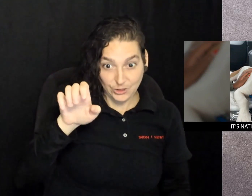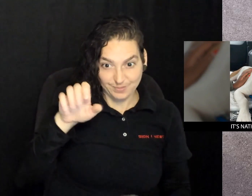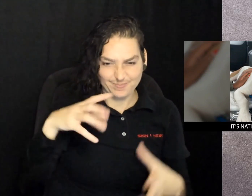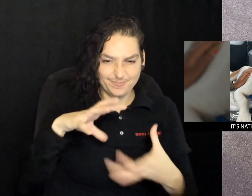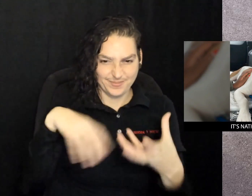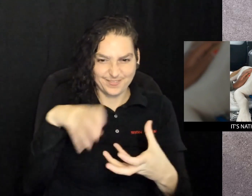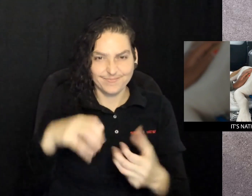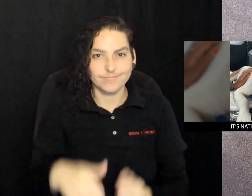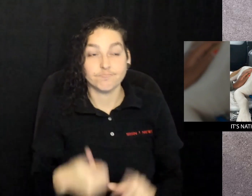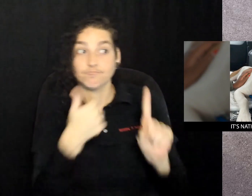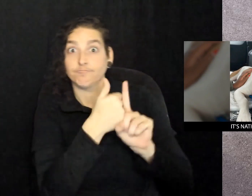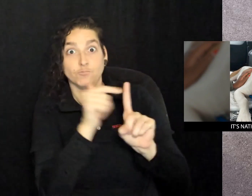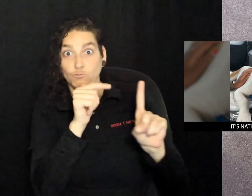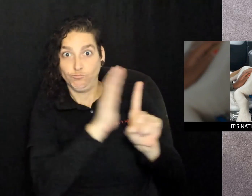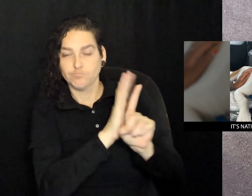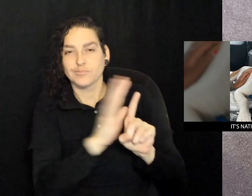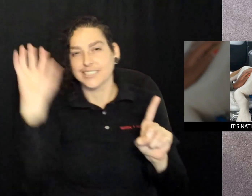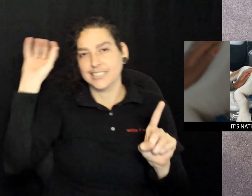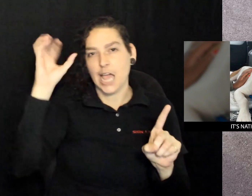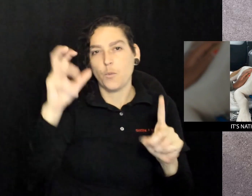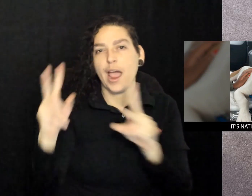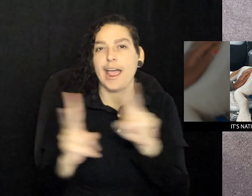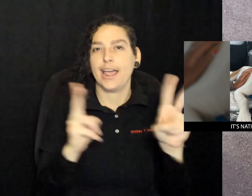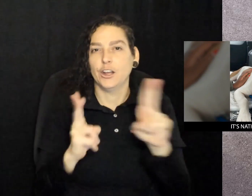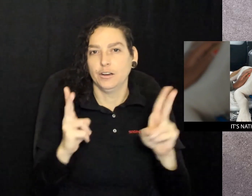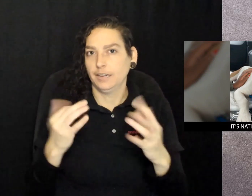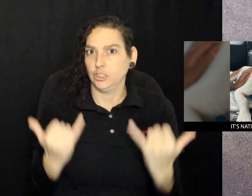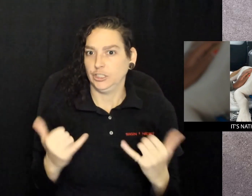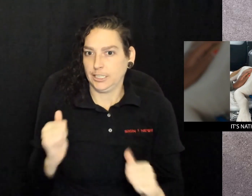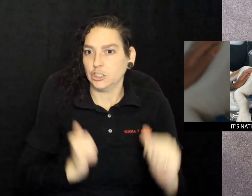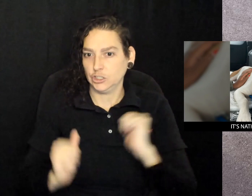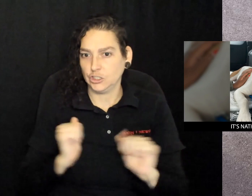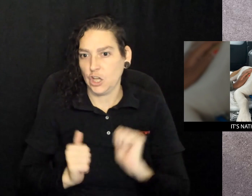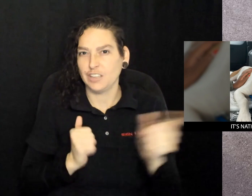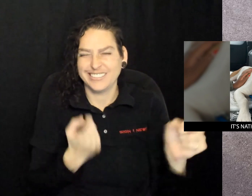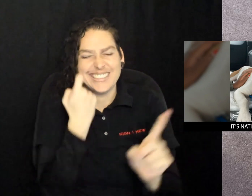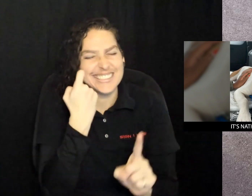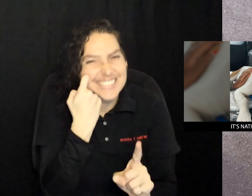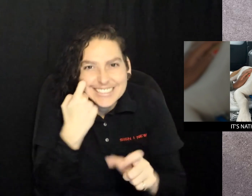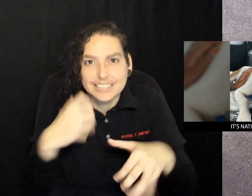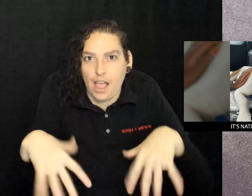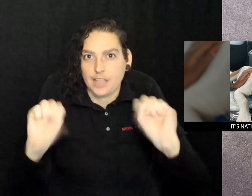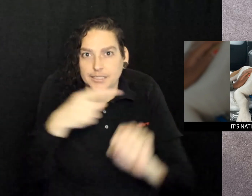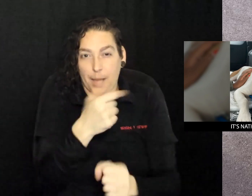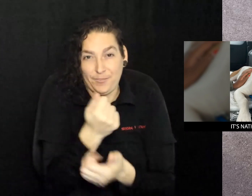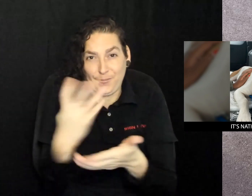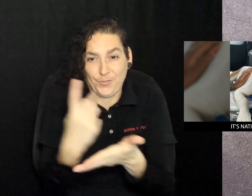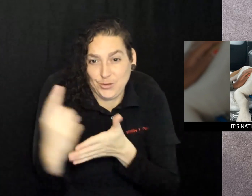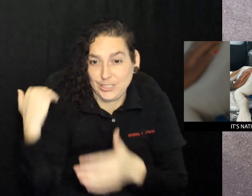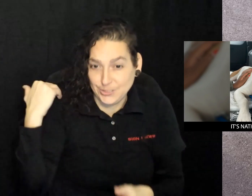Bandit a boxer beagle mix was just adopted by the editor of today's show